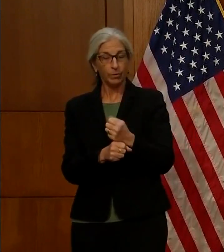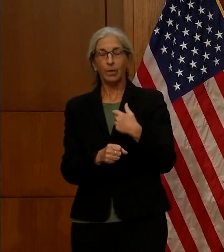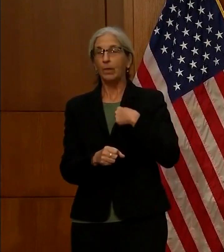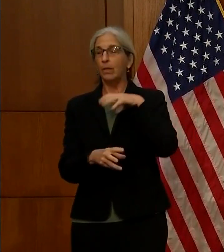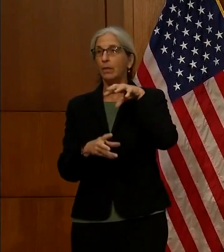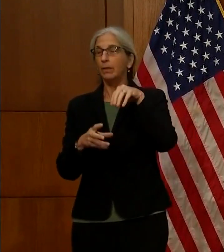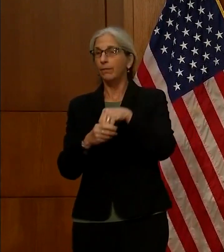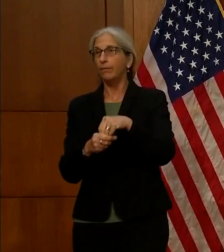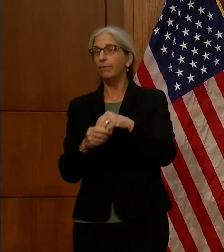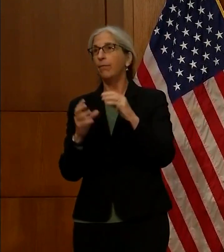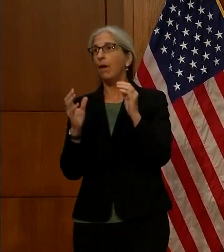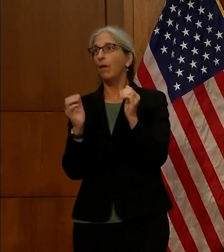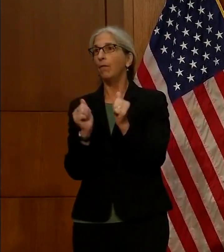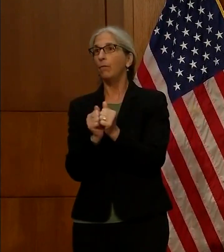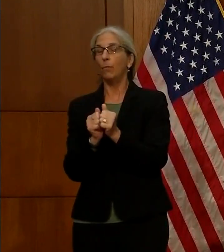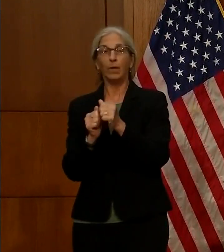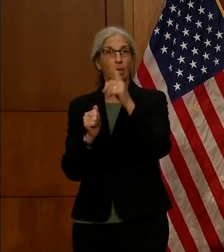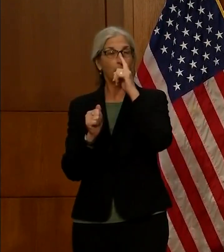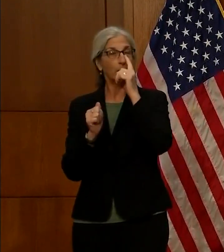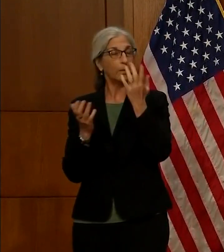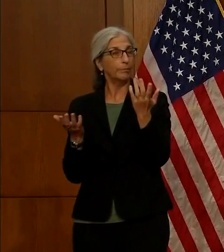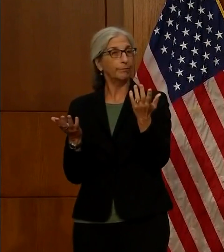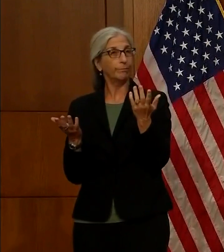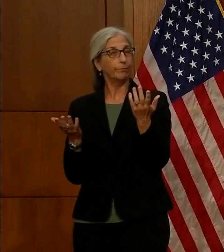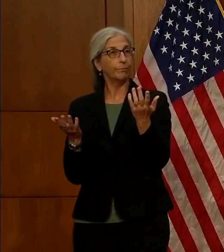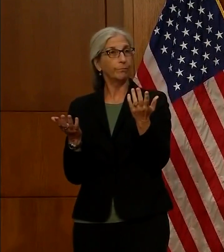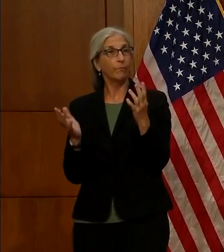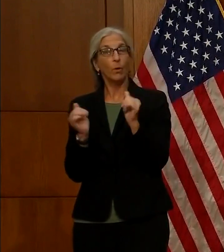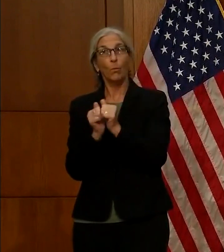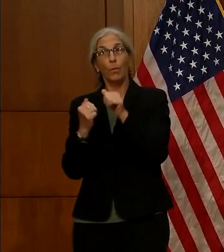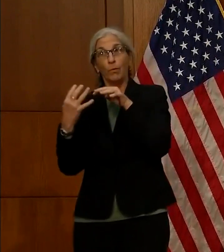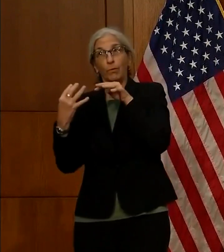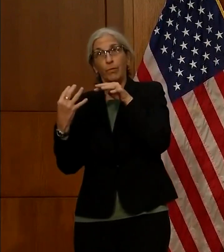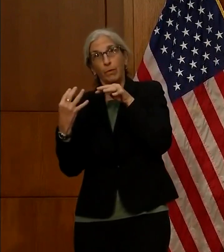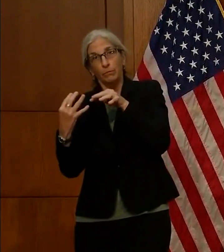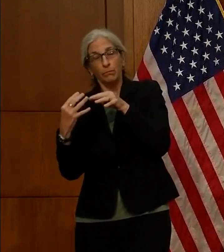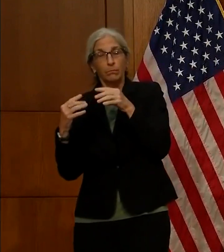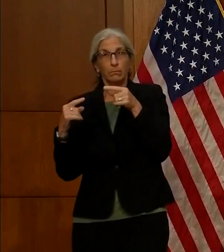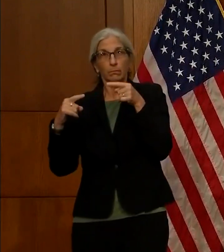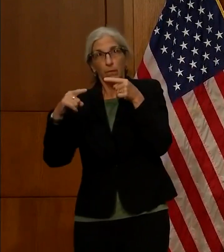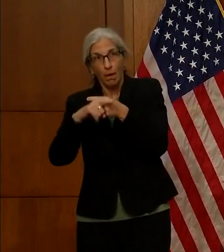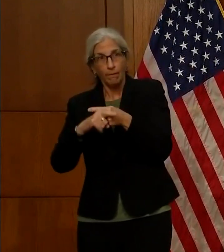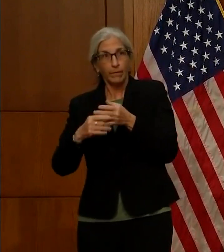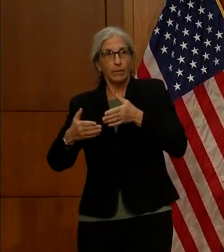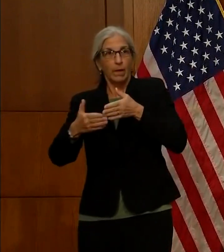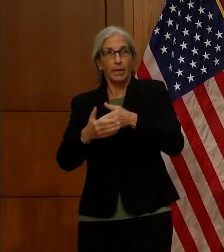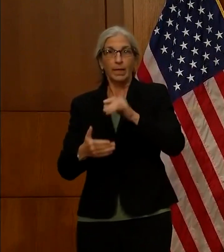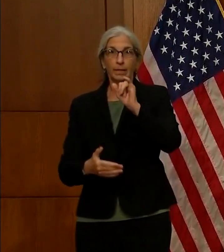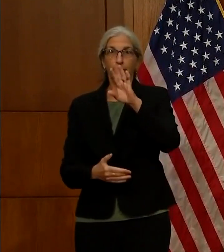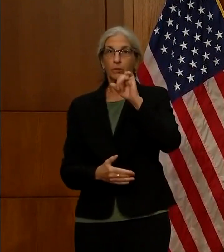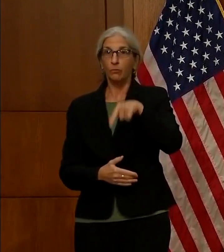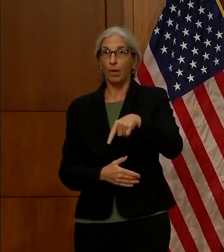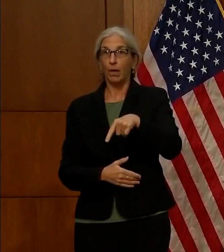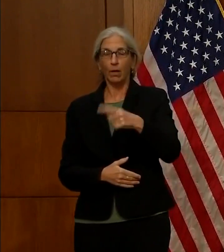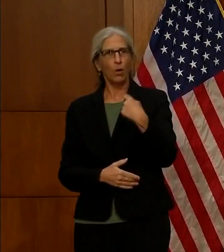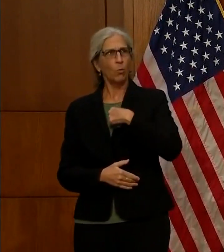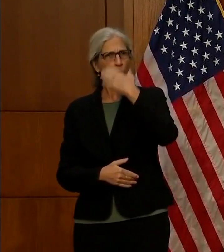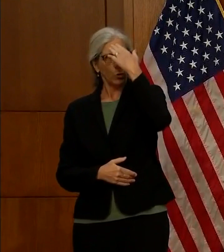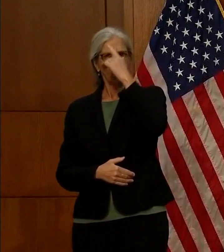EIGHT YEARS- I WAS INVOLVED IN